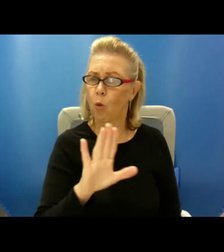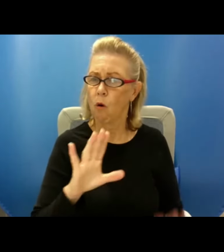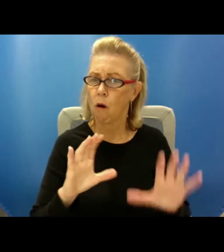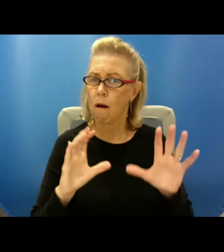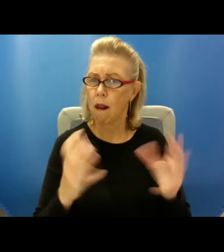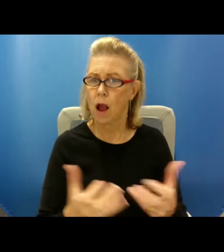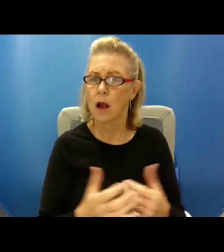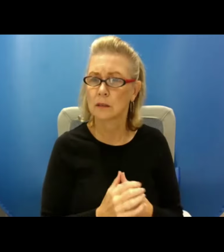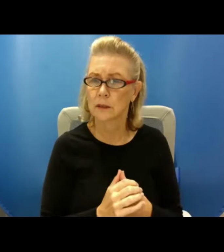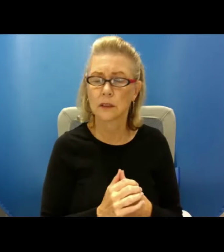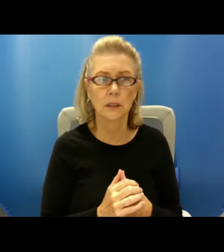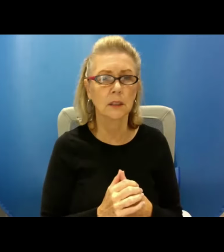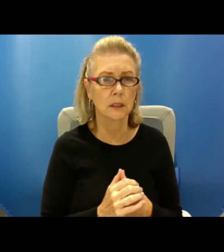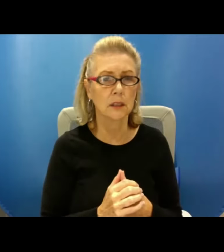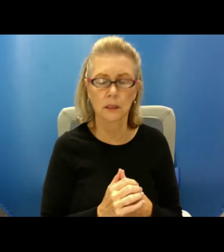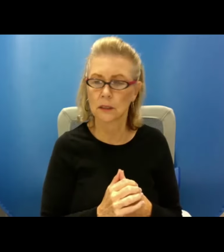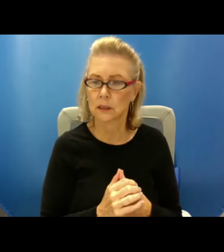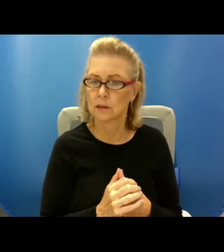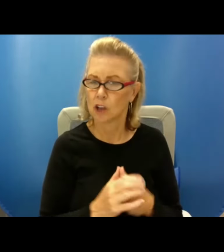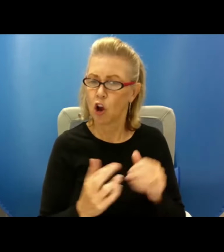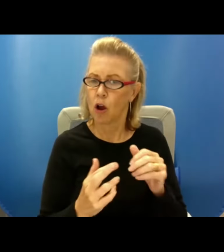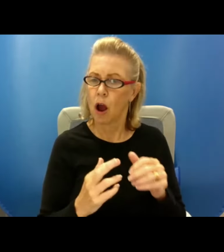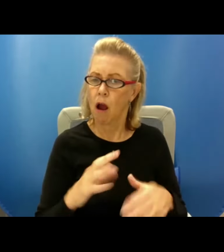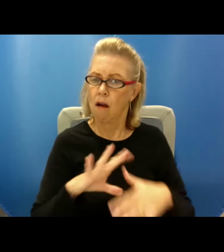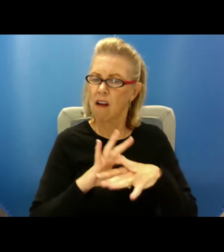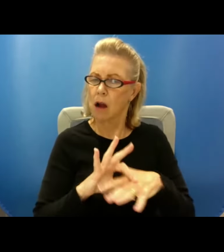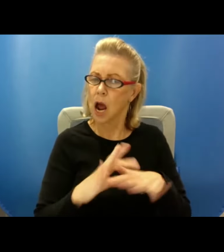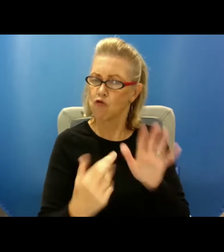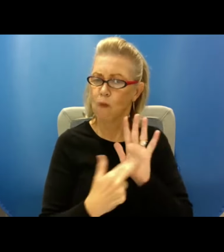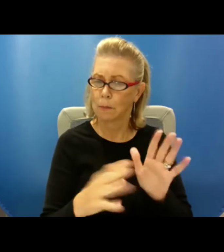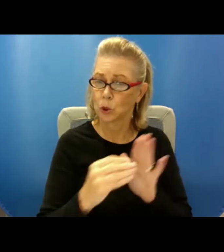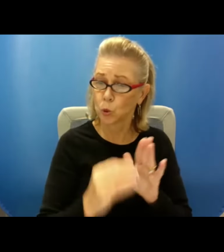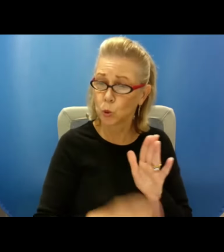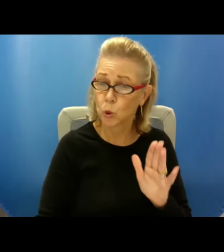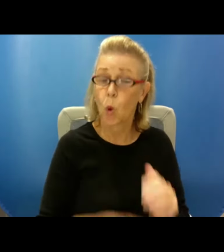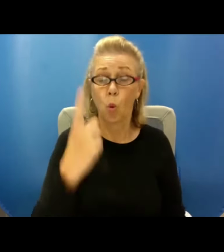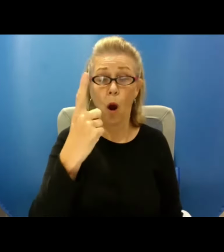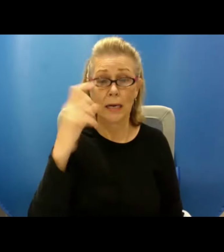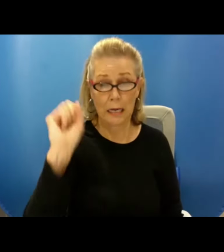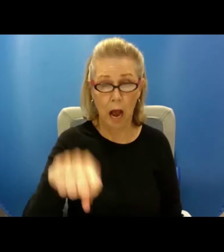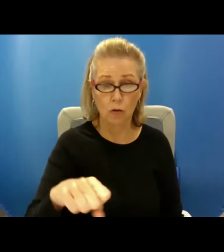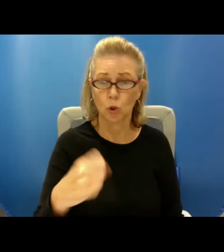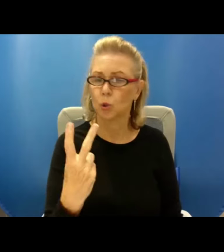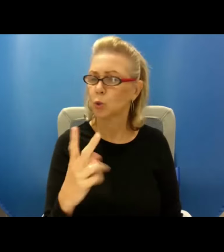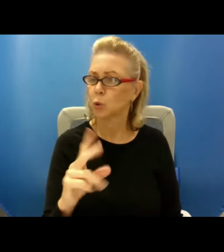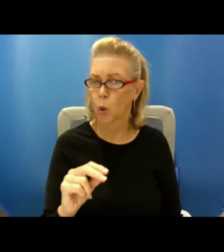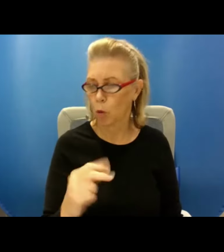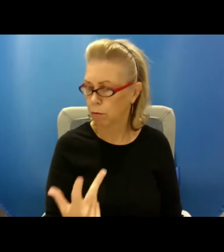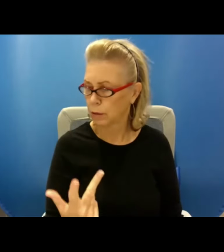contents represent your students? One, yes, two no, three somewhat, four not important to me.